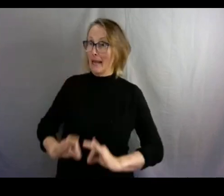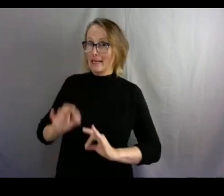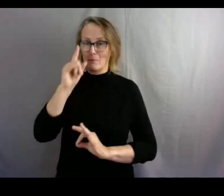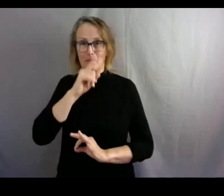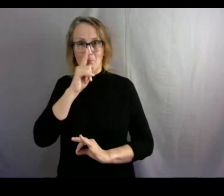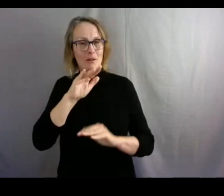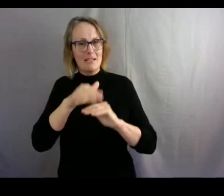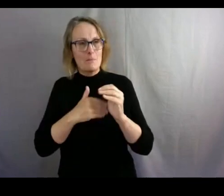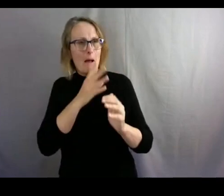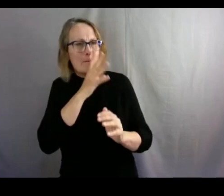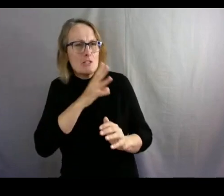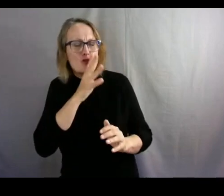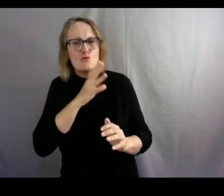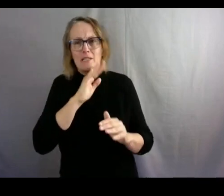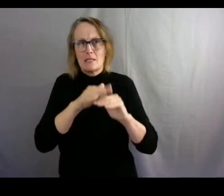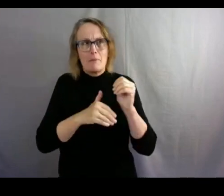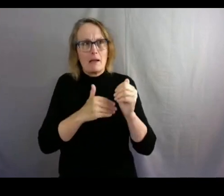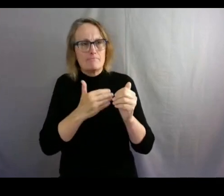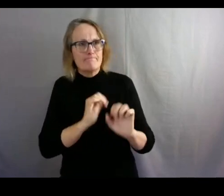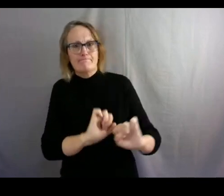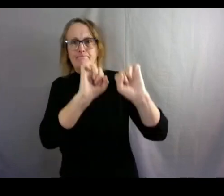and something very specific to Polynesian people.